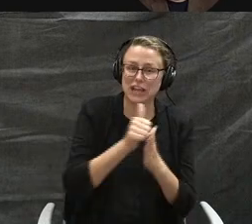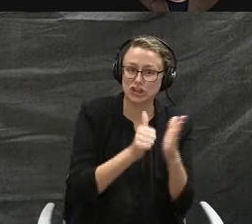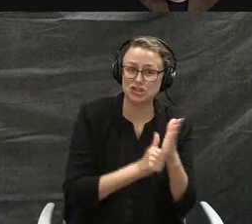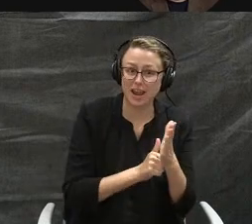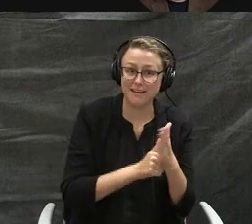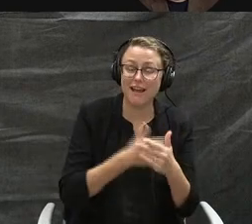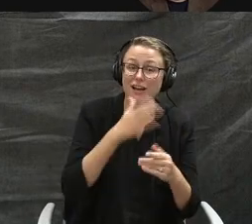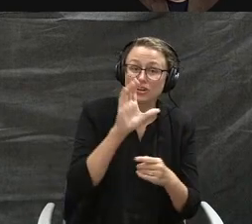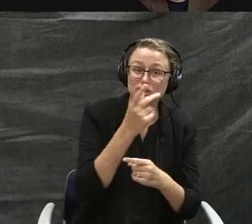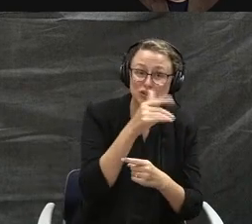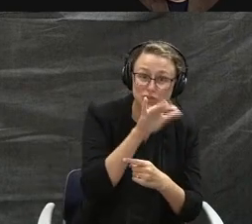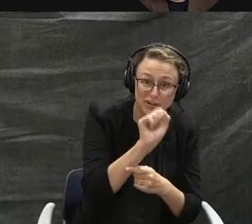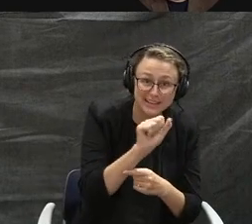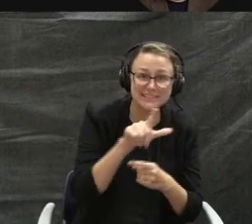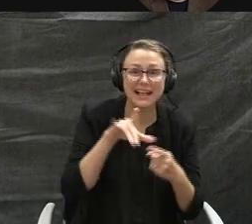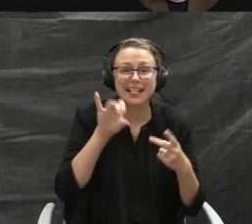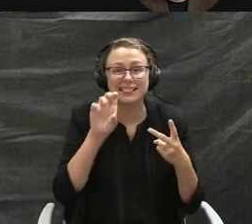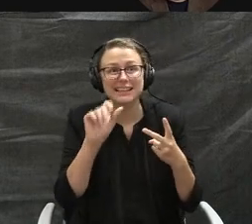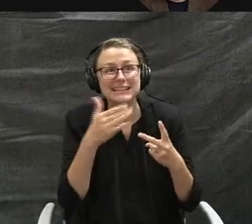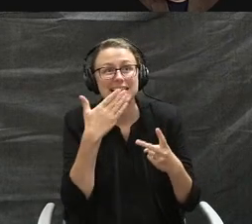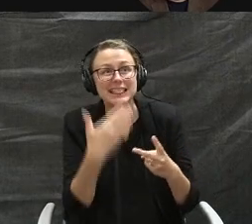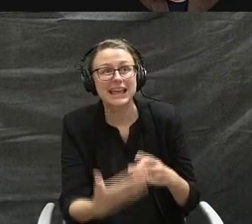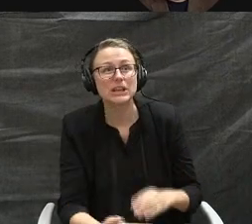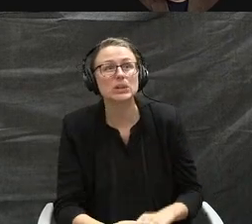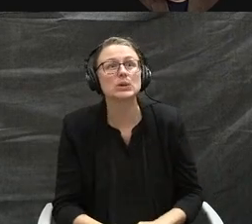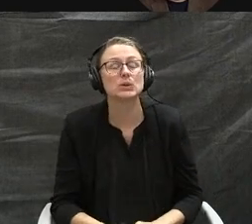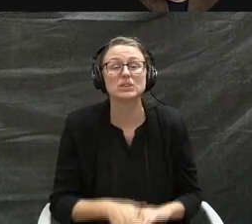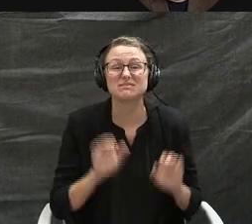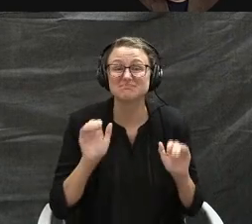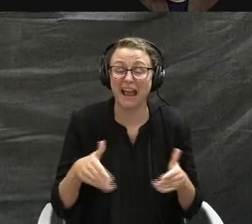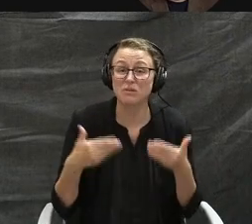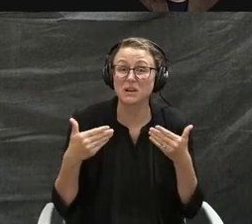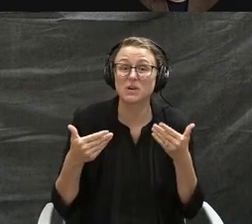Lisa, thank you. Can we move to A roll call vote? Please carry